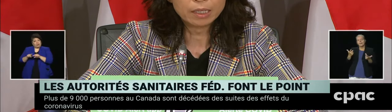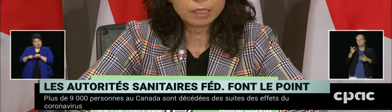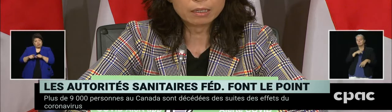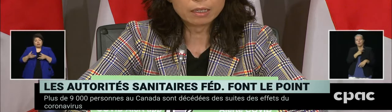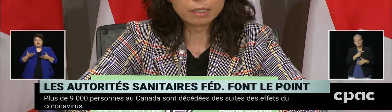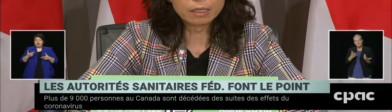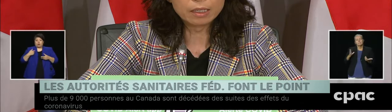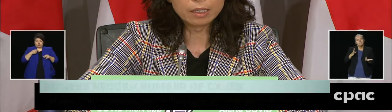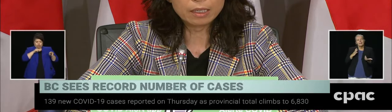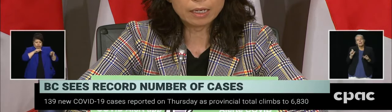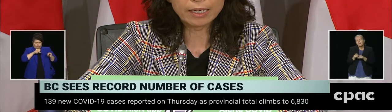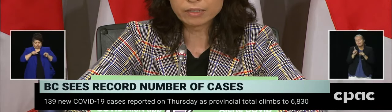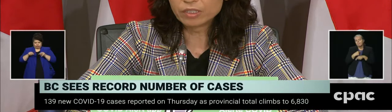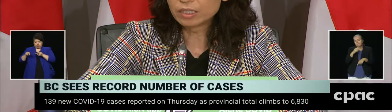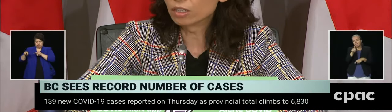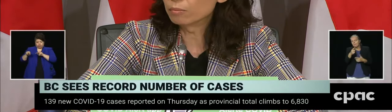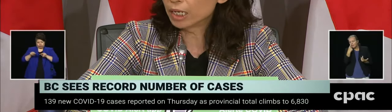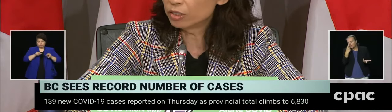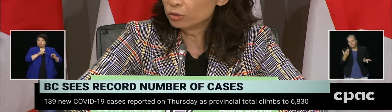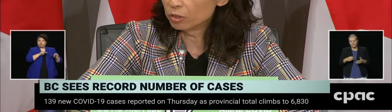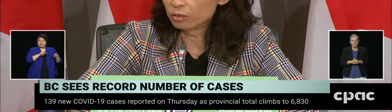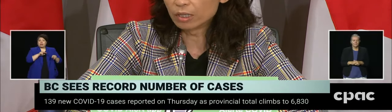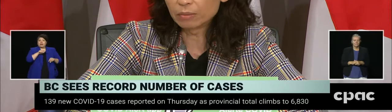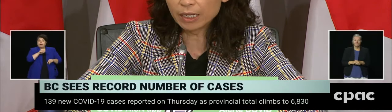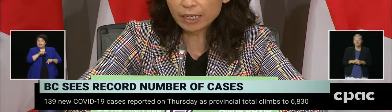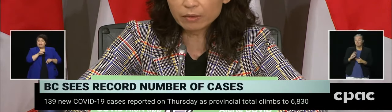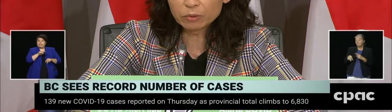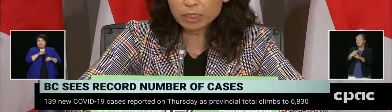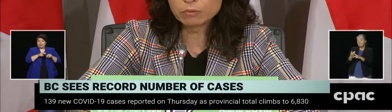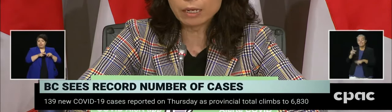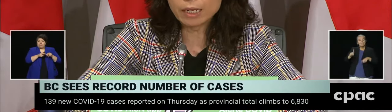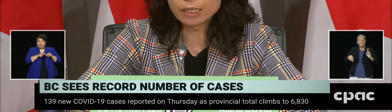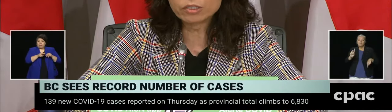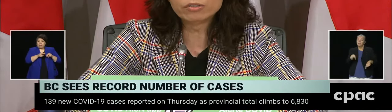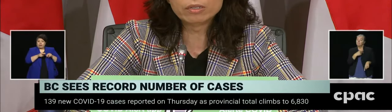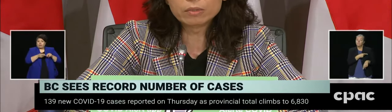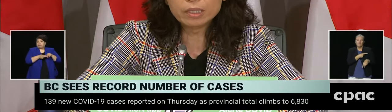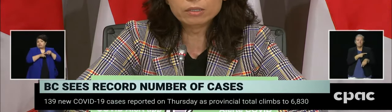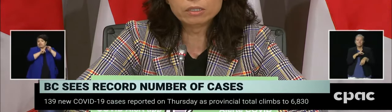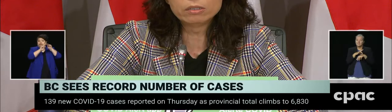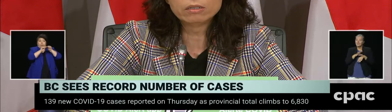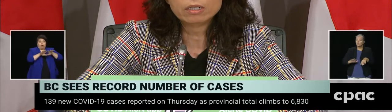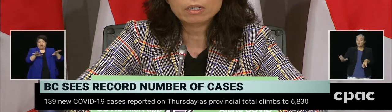LOCAL OPEN DEEM YOLG.